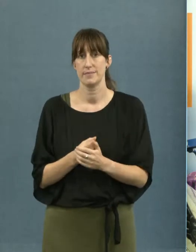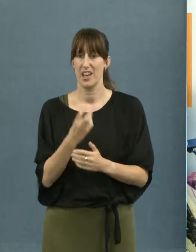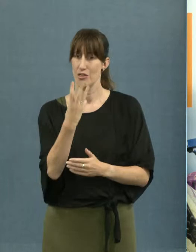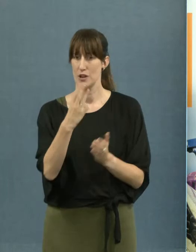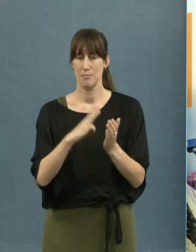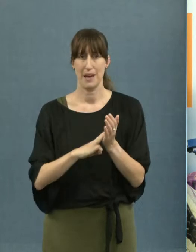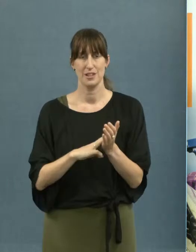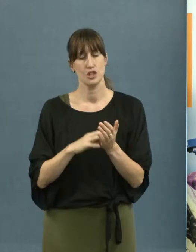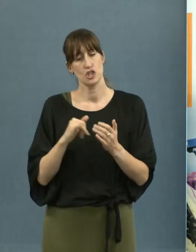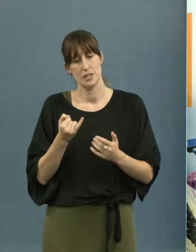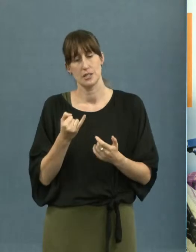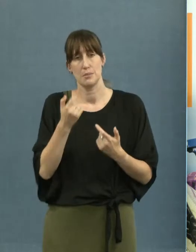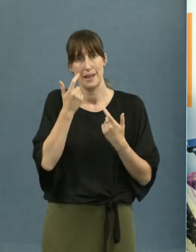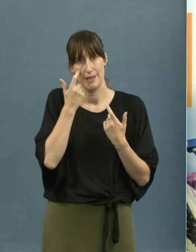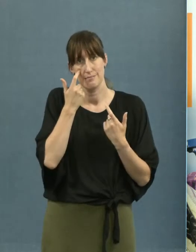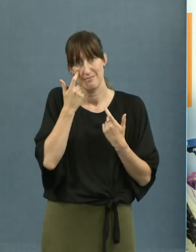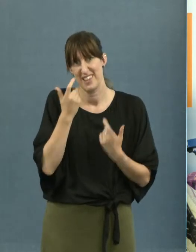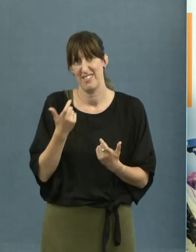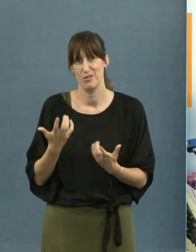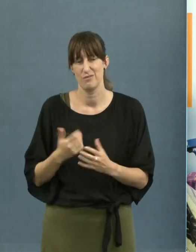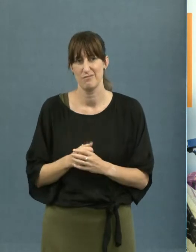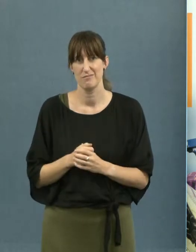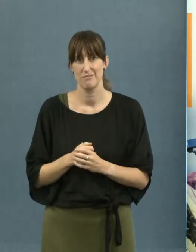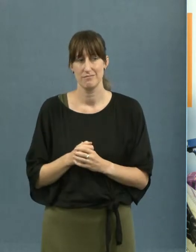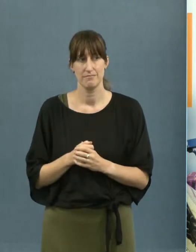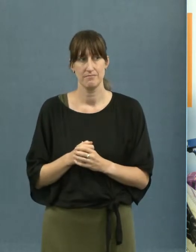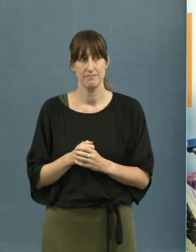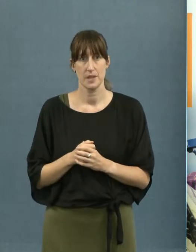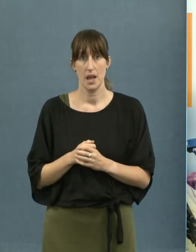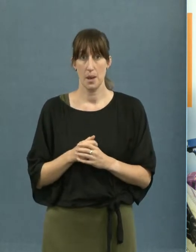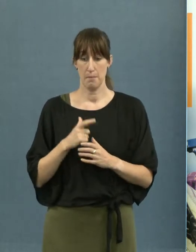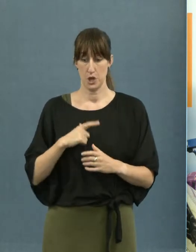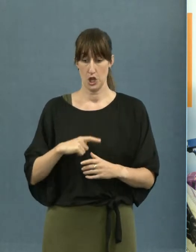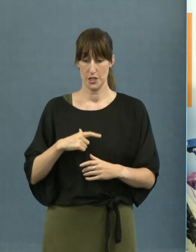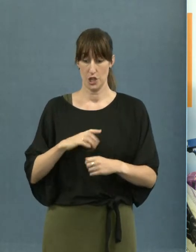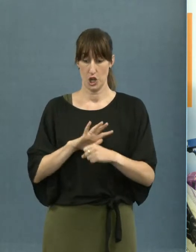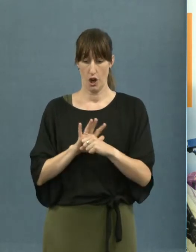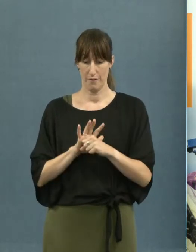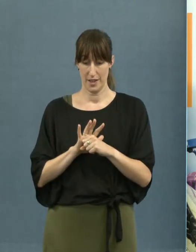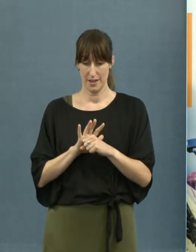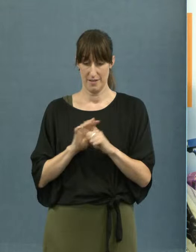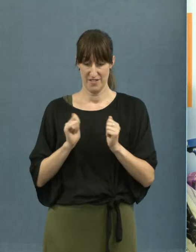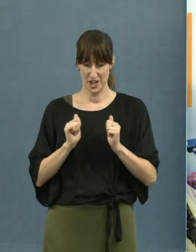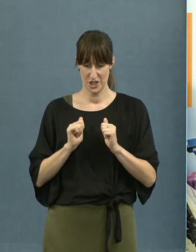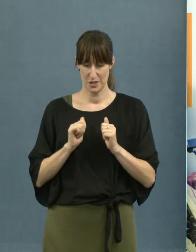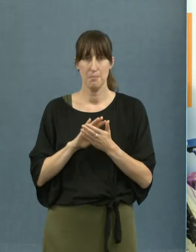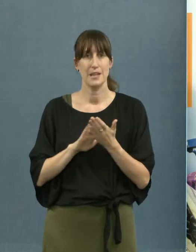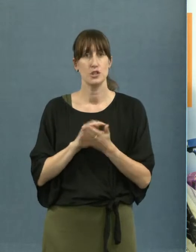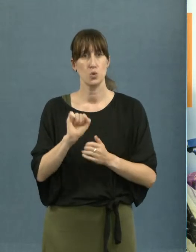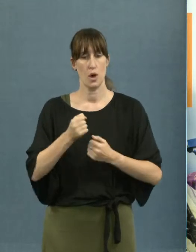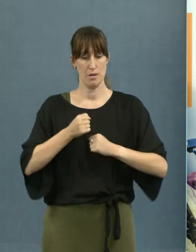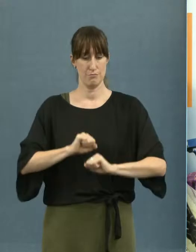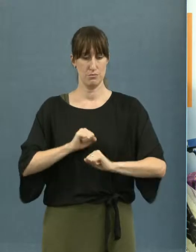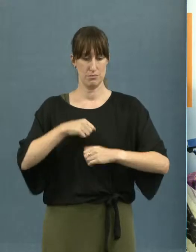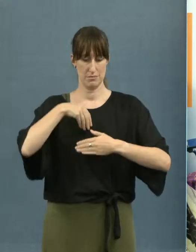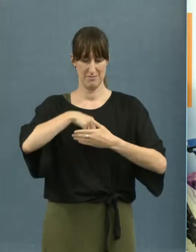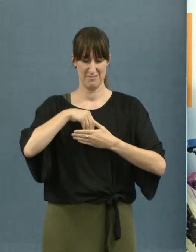months is just a precaution. You've already got a boost to your immune system from